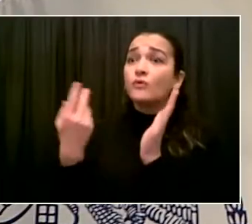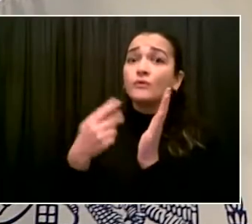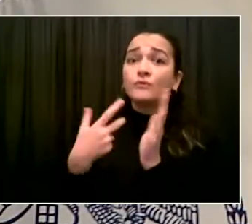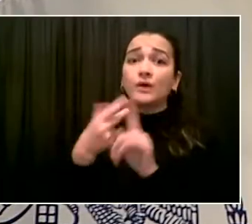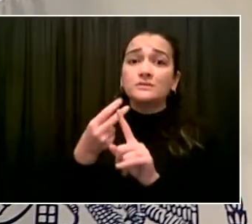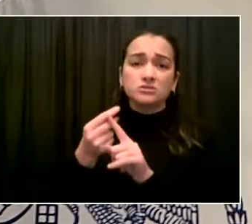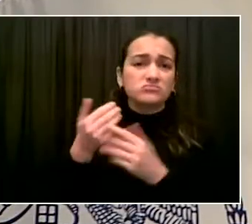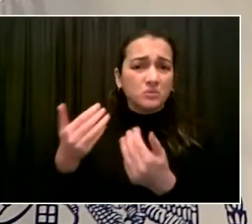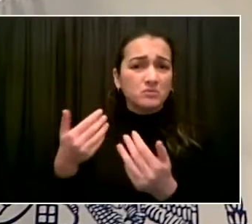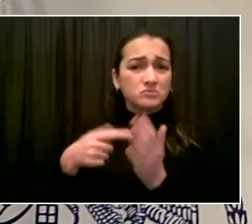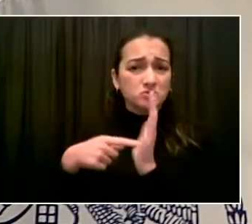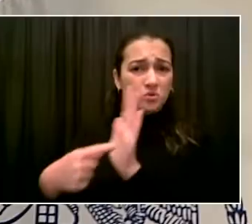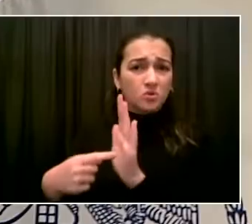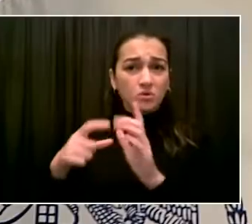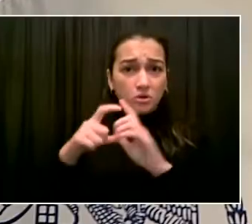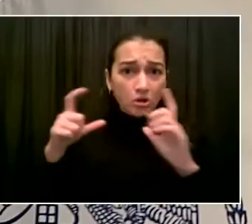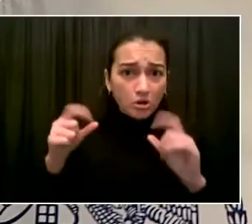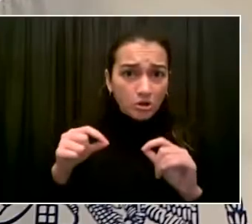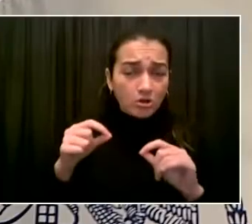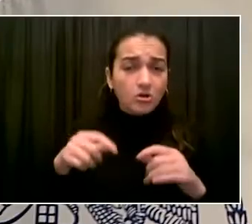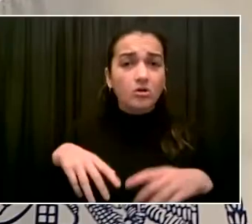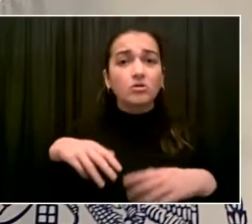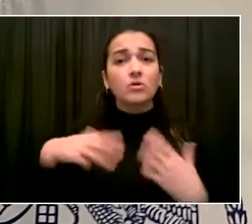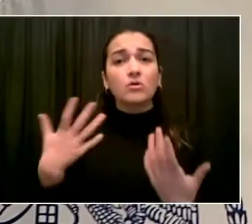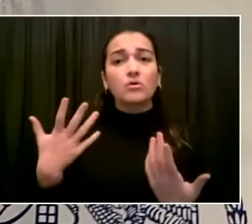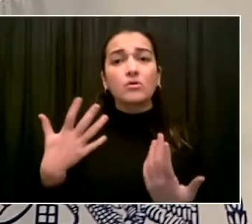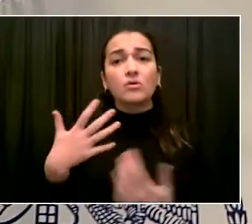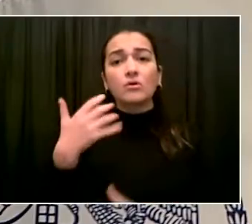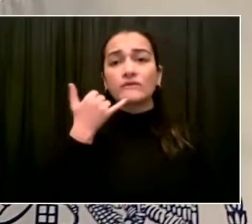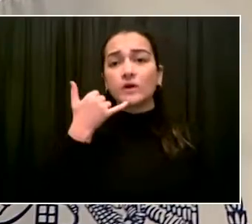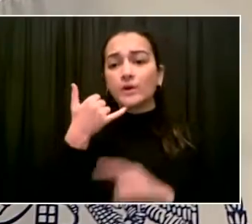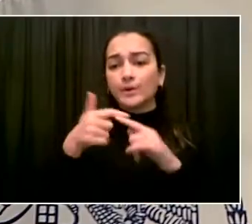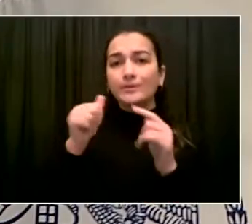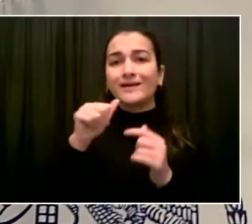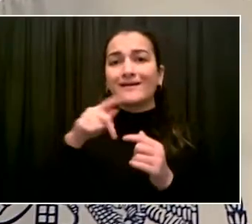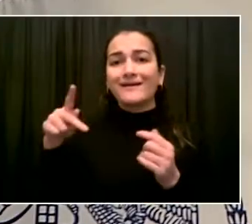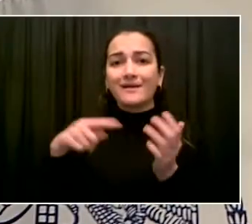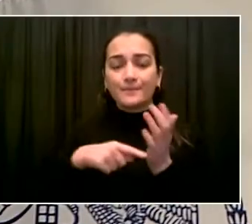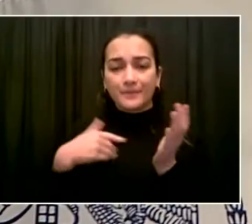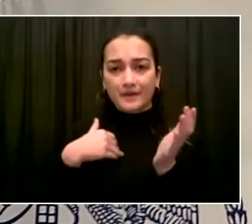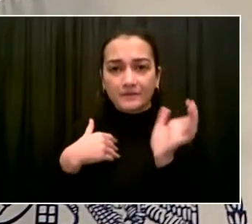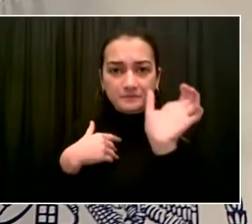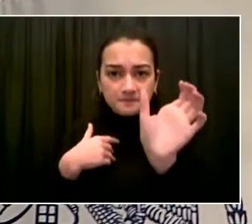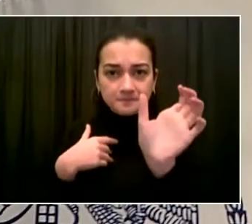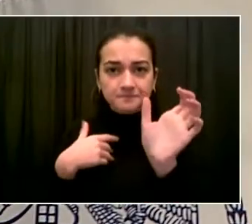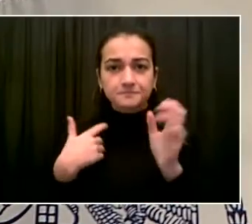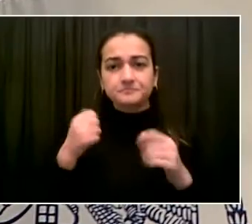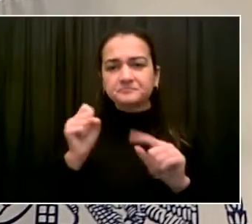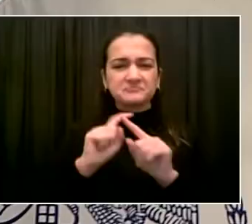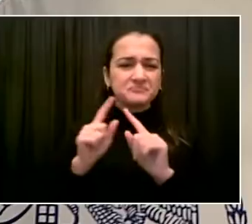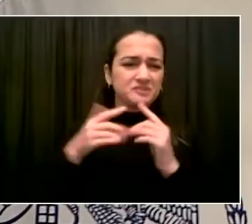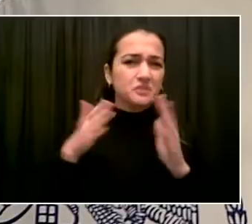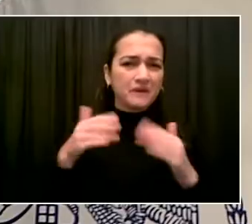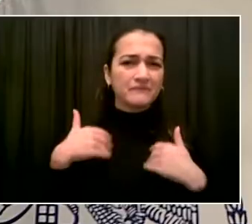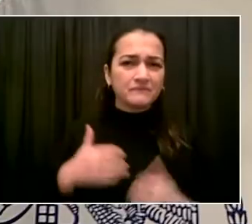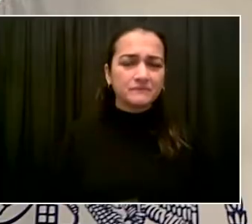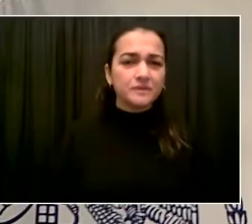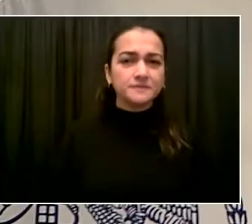WHATEVER IT TAKES. THIS IS GOING TO HELP MAKE SURE A T LOOF DKIS ARE VACCINATED BUT IT'S A FAIR